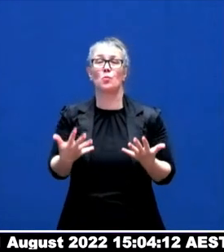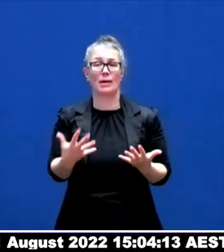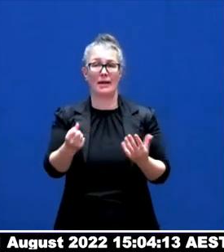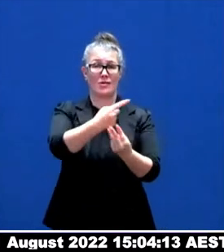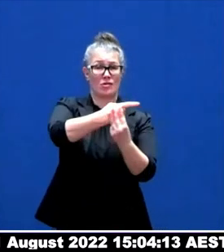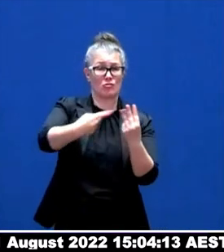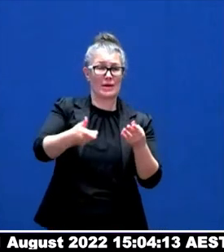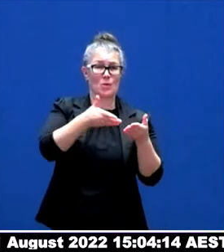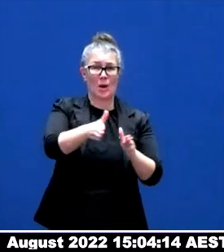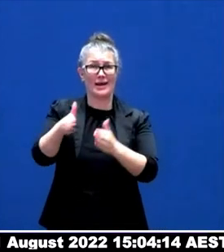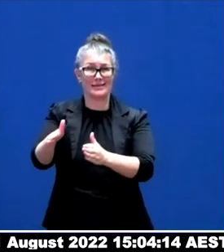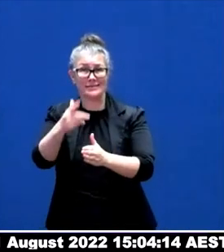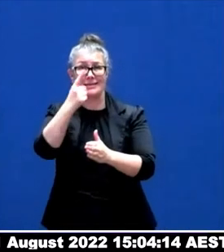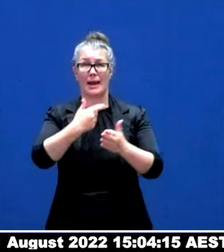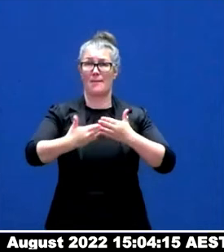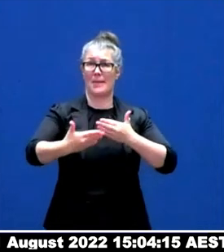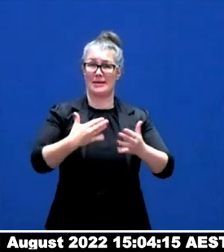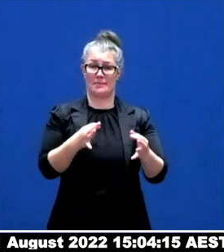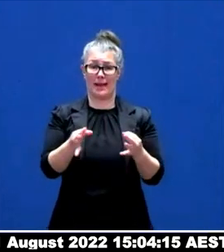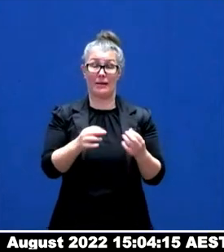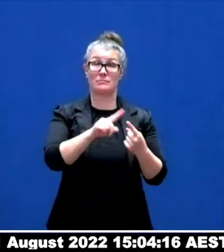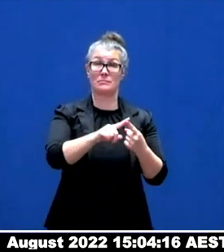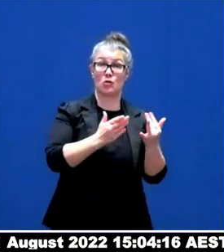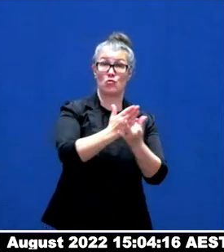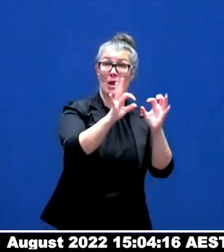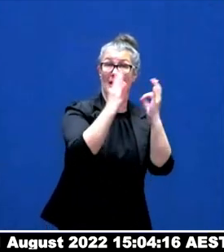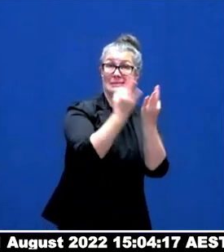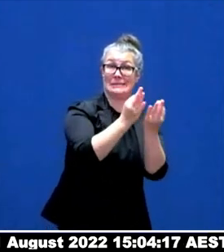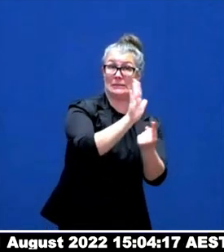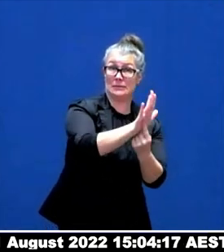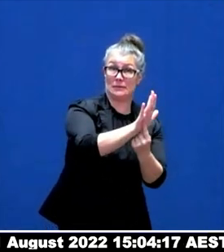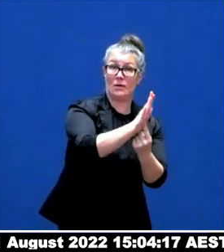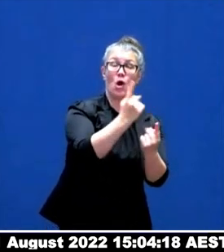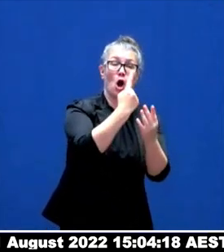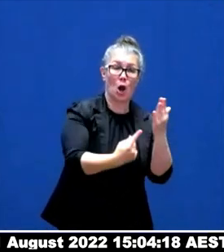They could be agency managed and if they're agency managed they can only use registered